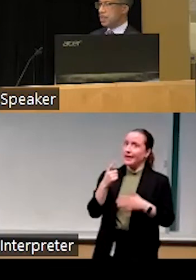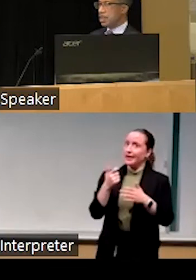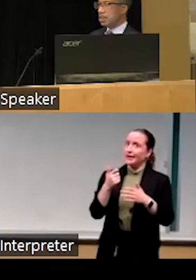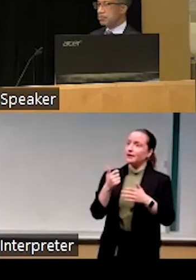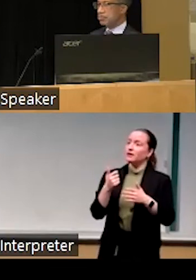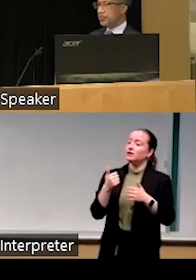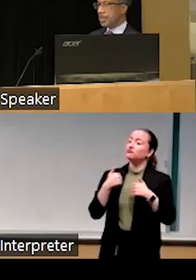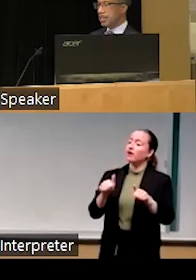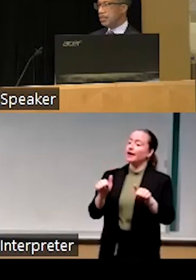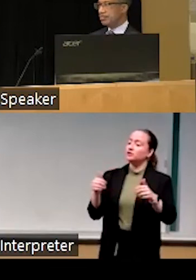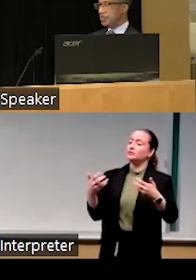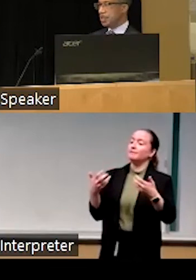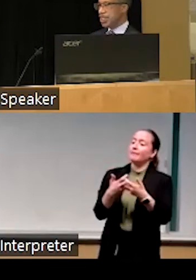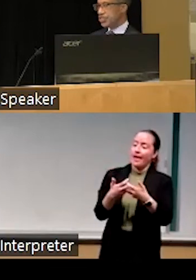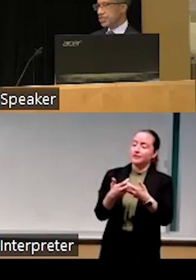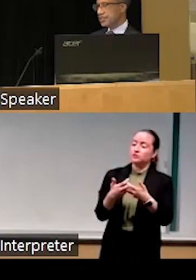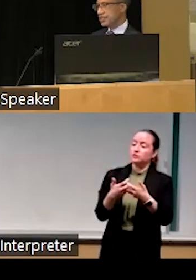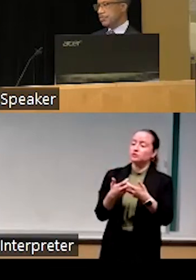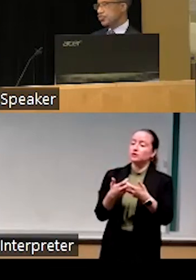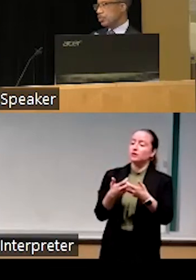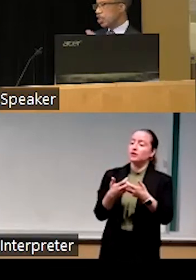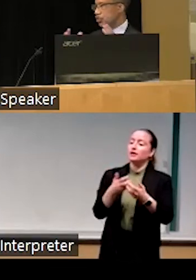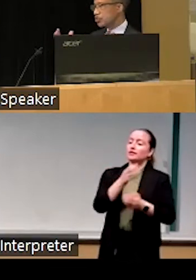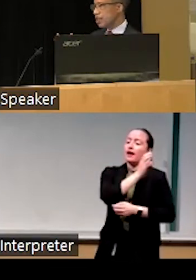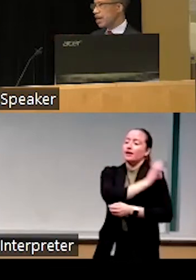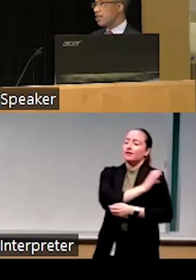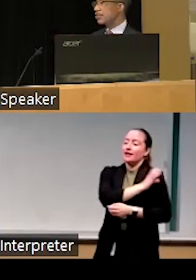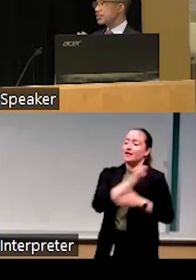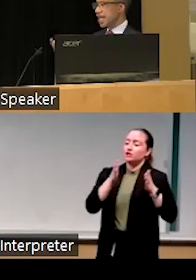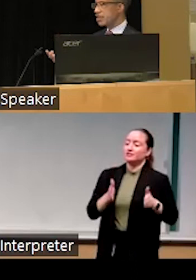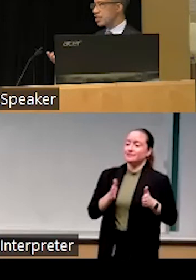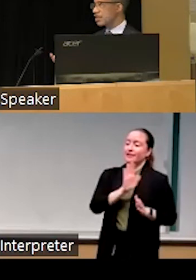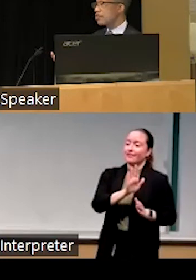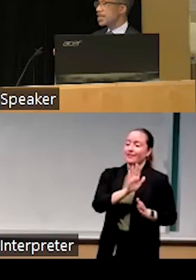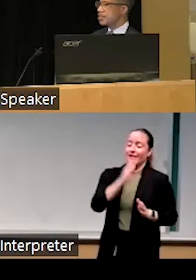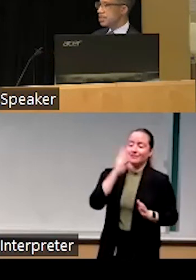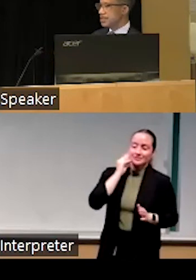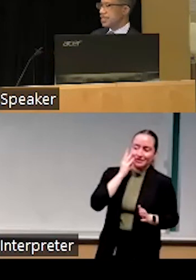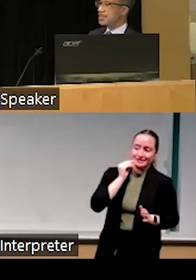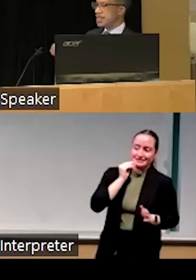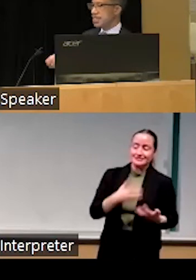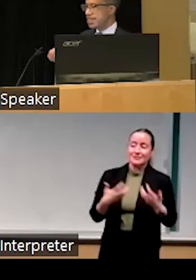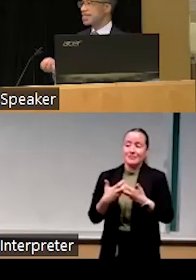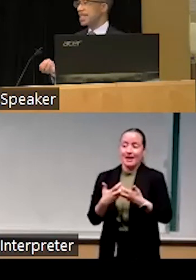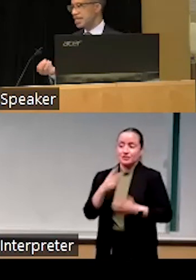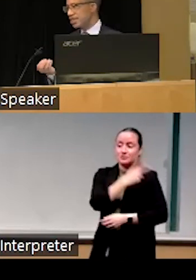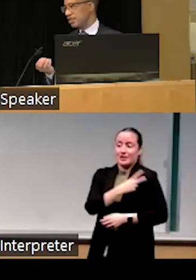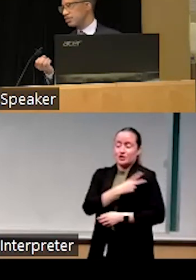um the clinicians sort of cultural background to that of the the patient is is the is the ideal